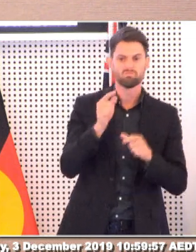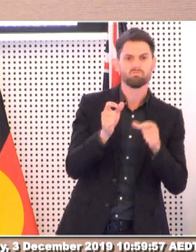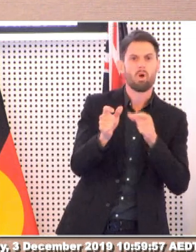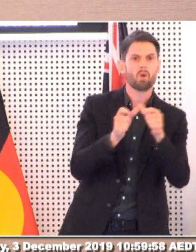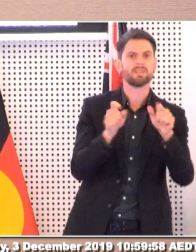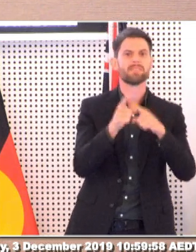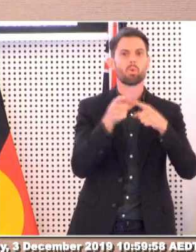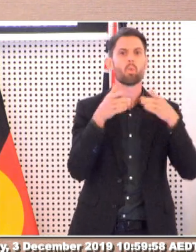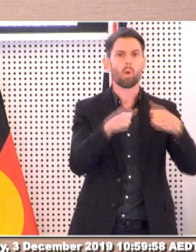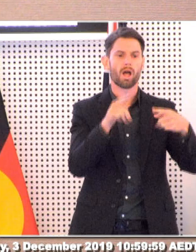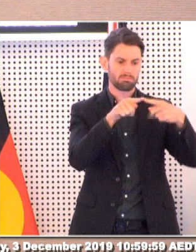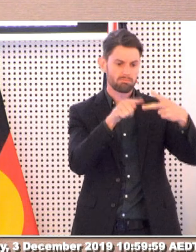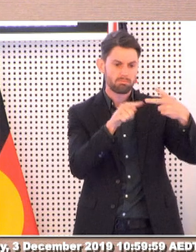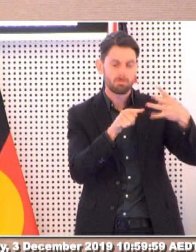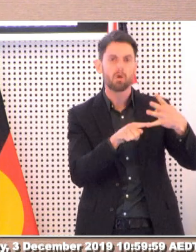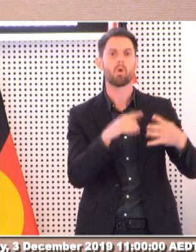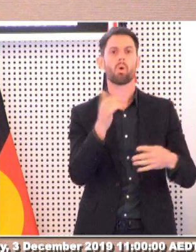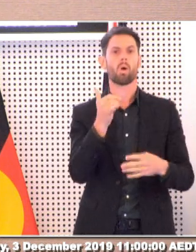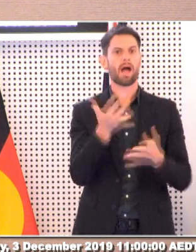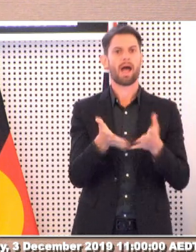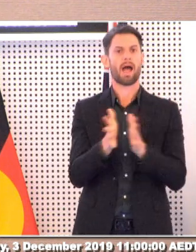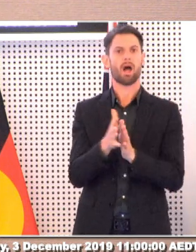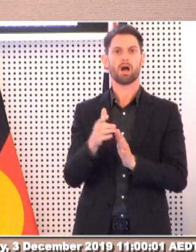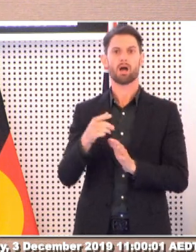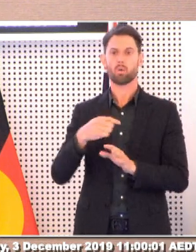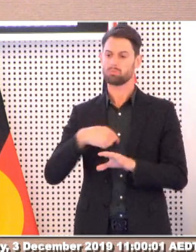intervention with people with disability in group homes, what we understand them to be.